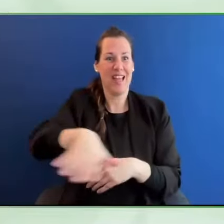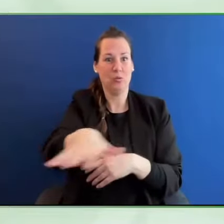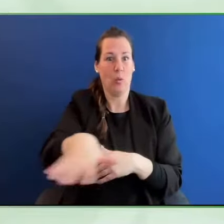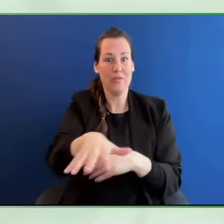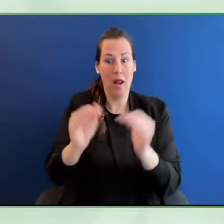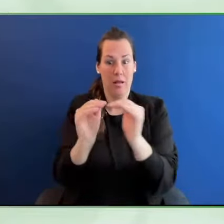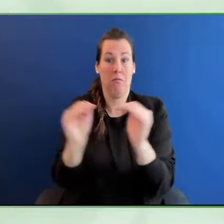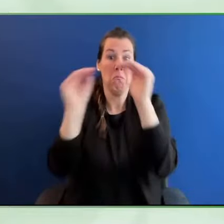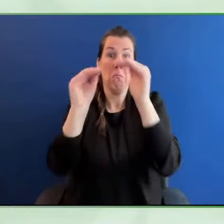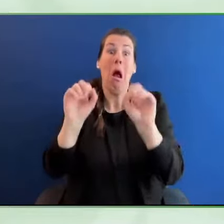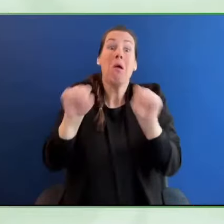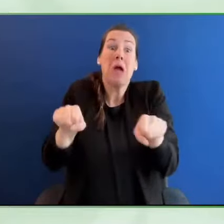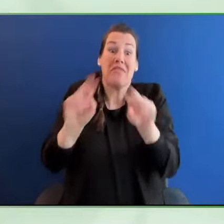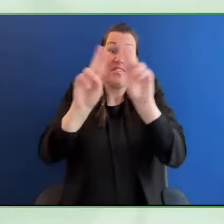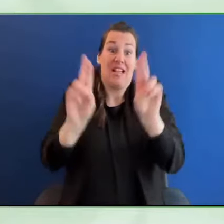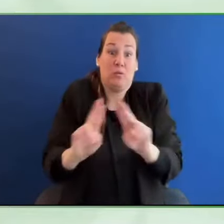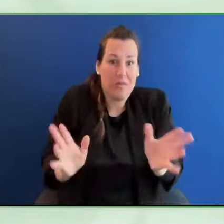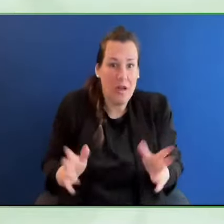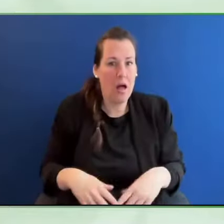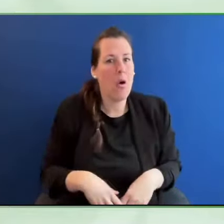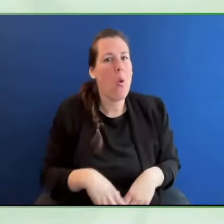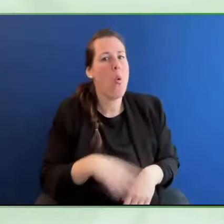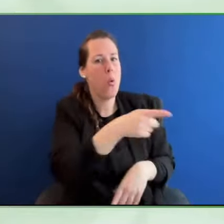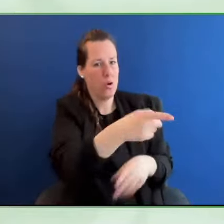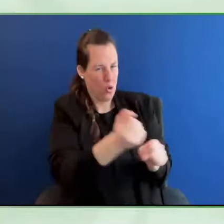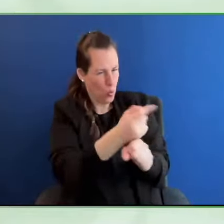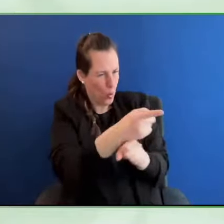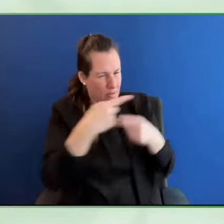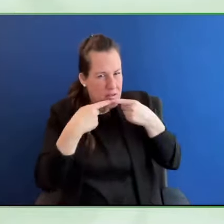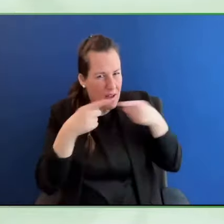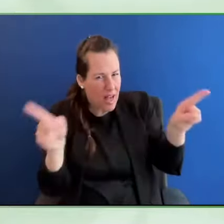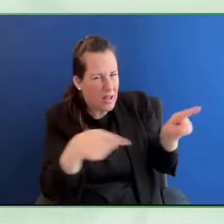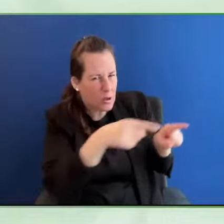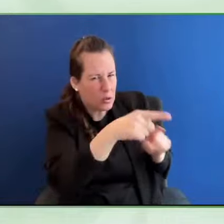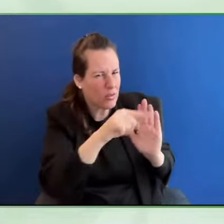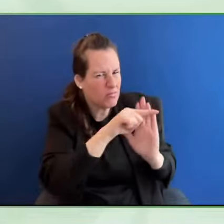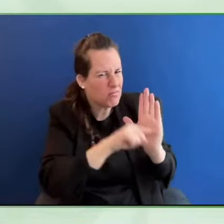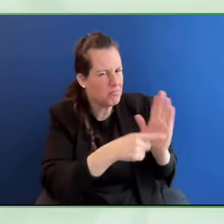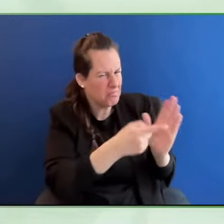with UN can for example, and we don't want that.